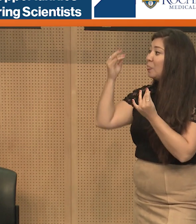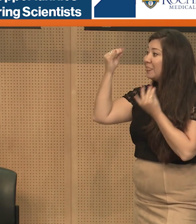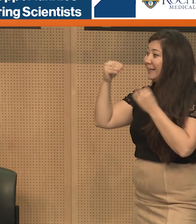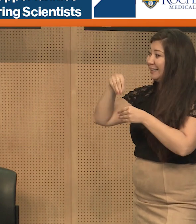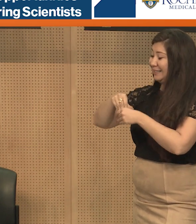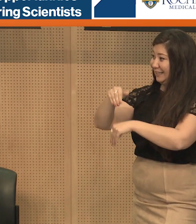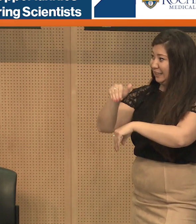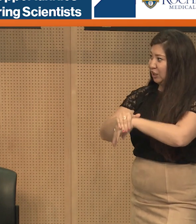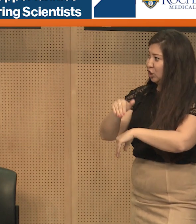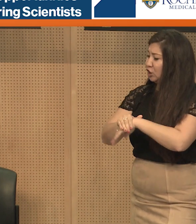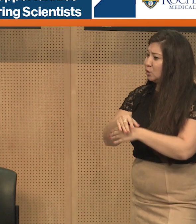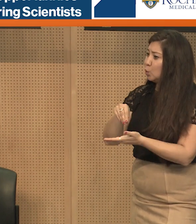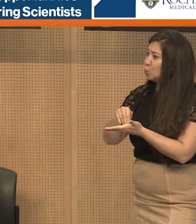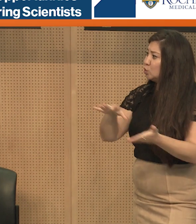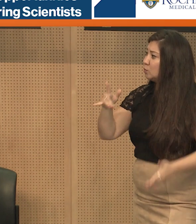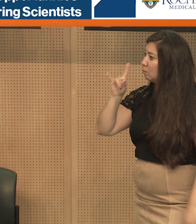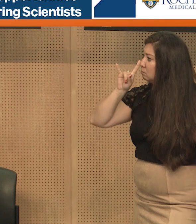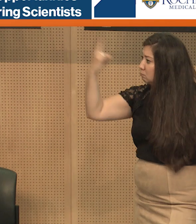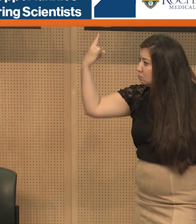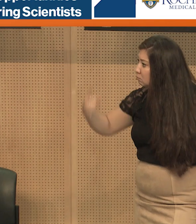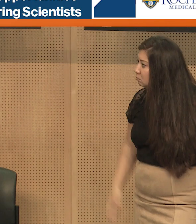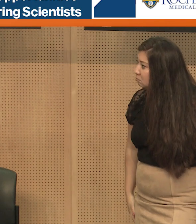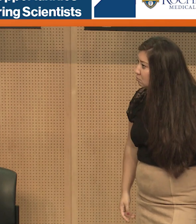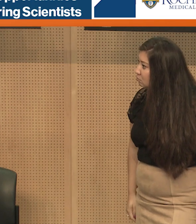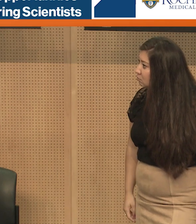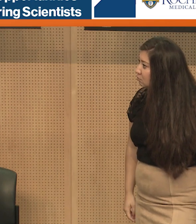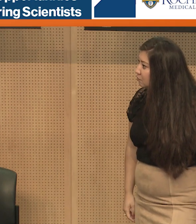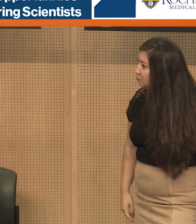and that interest begins in primary school.